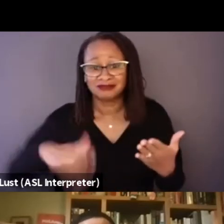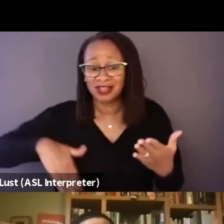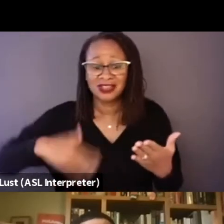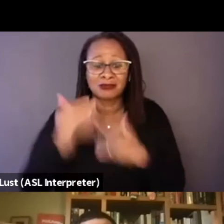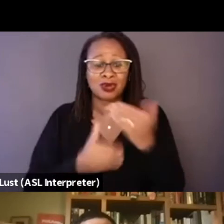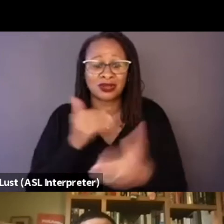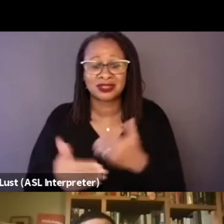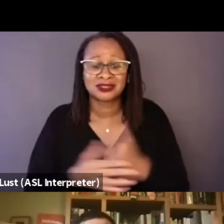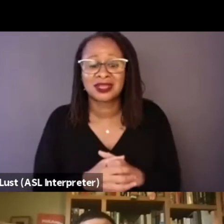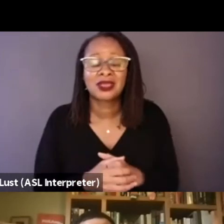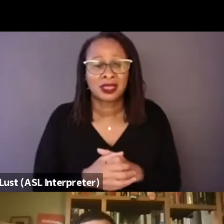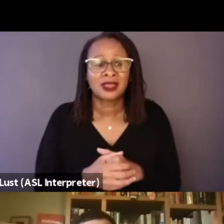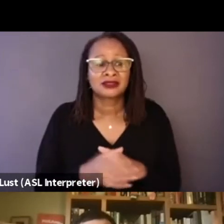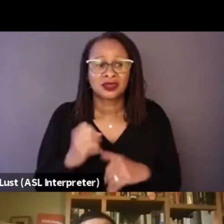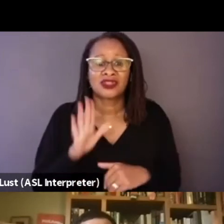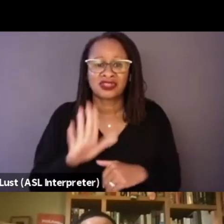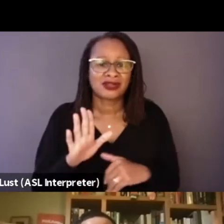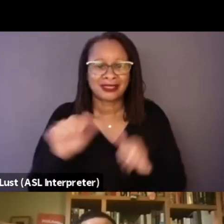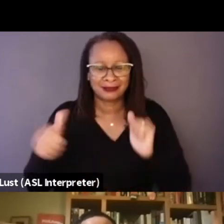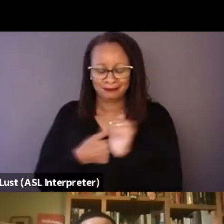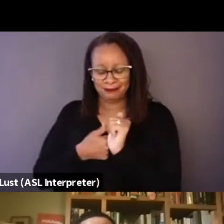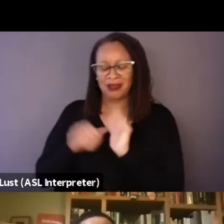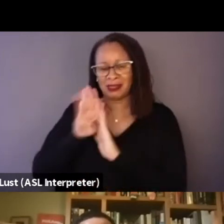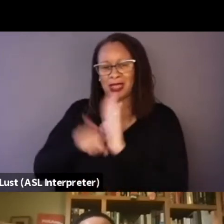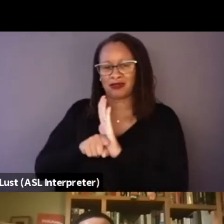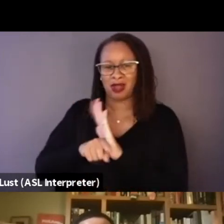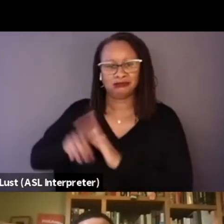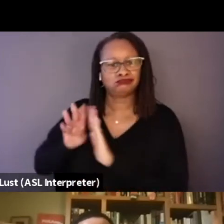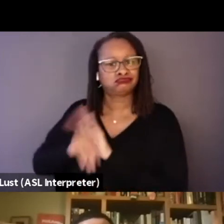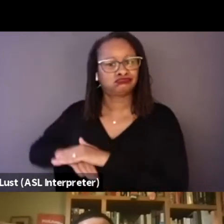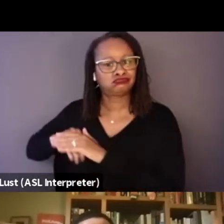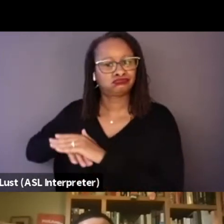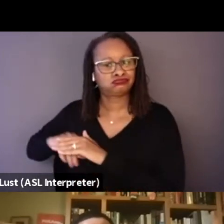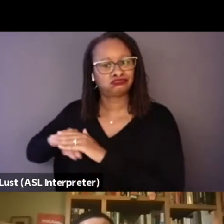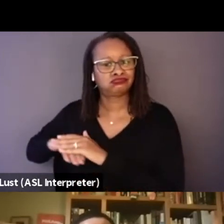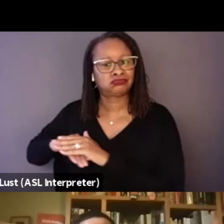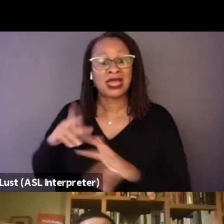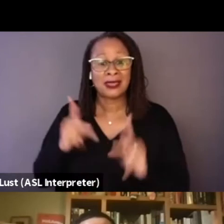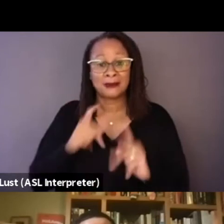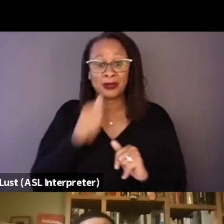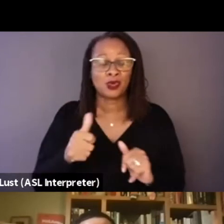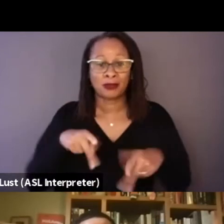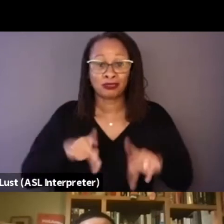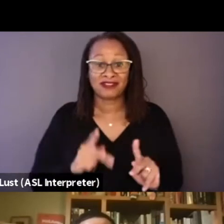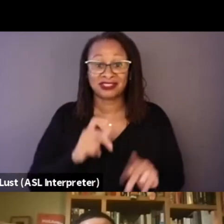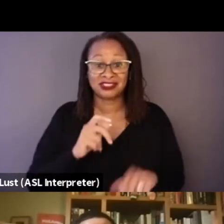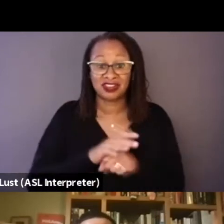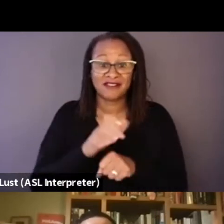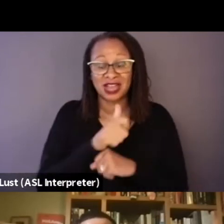'cause they're just there lurking in the background and the people that are privileged enough to not have to have it right in their face,